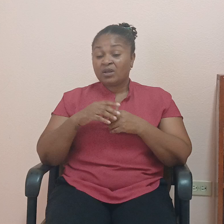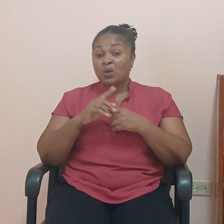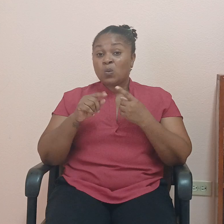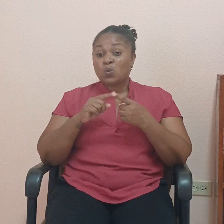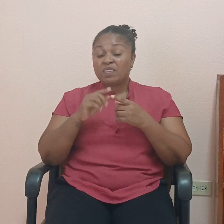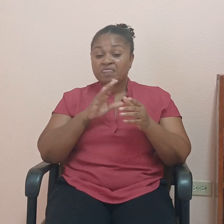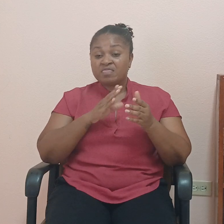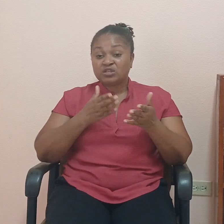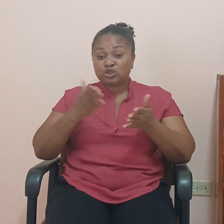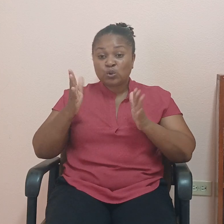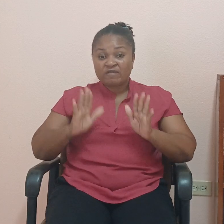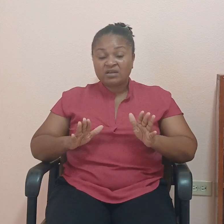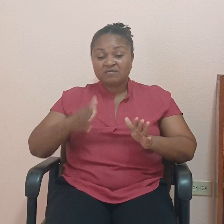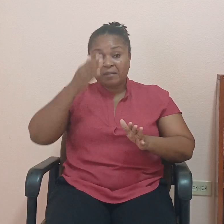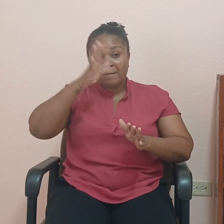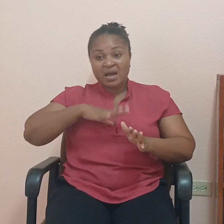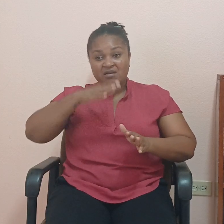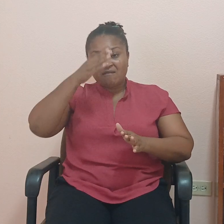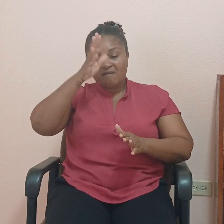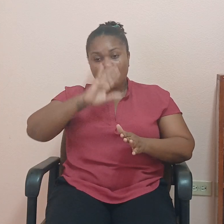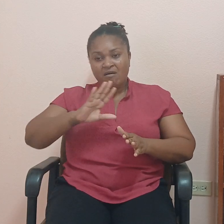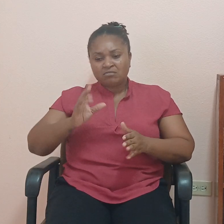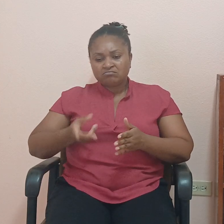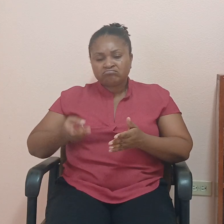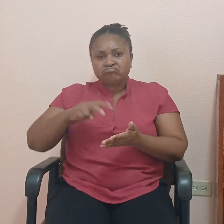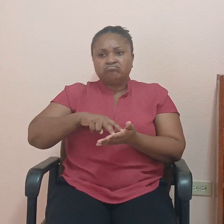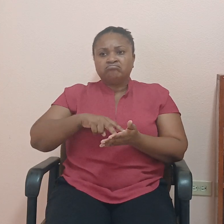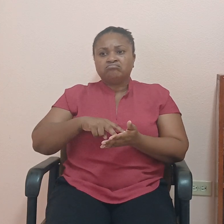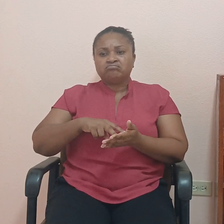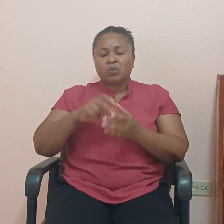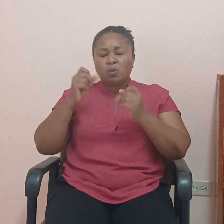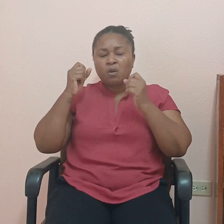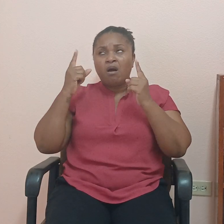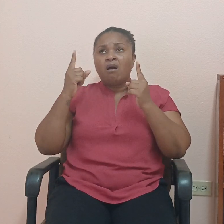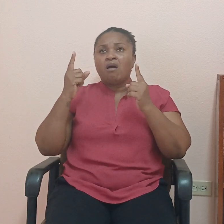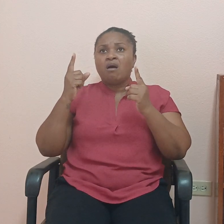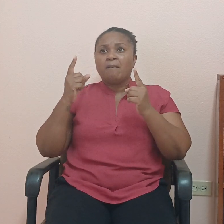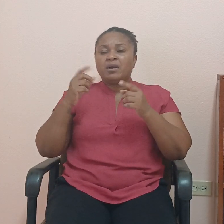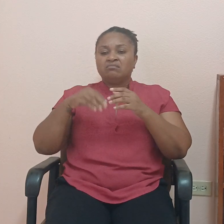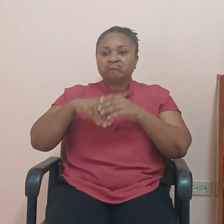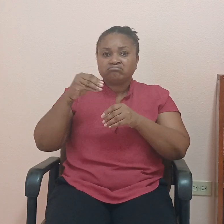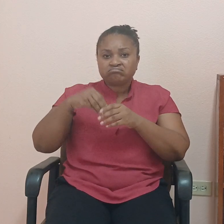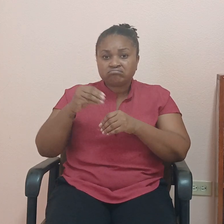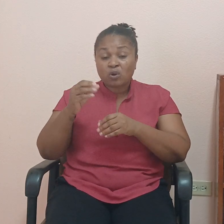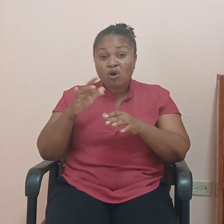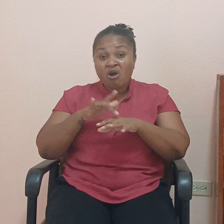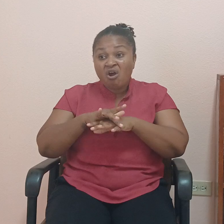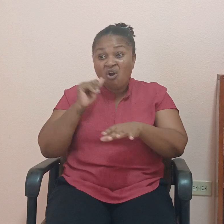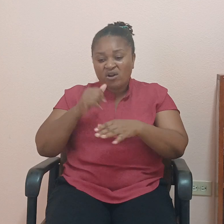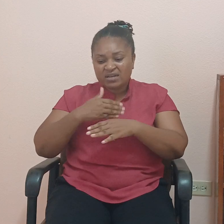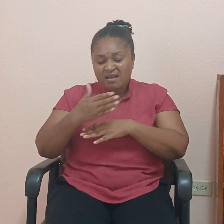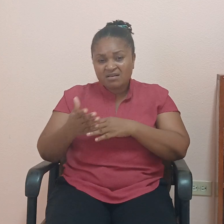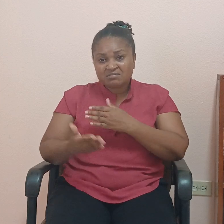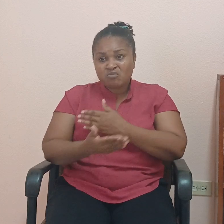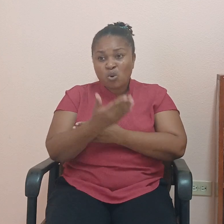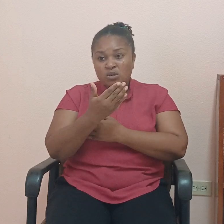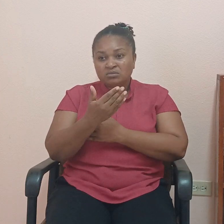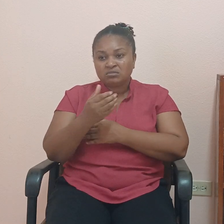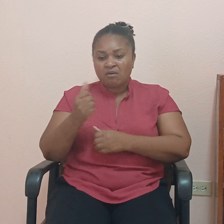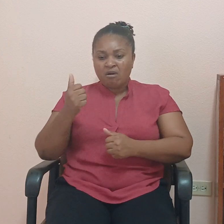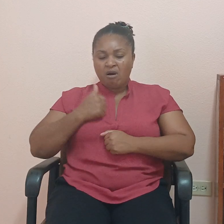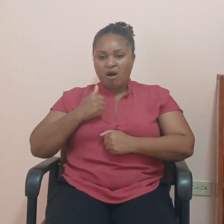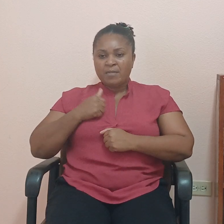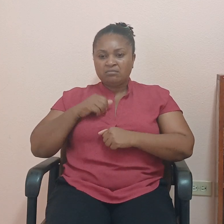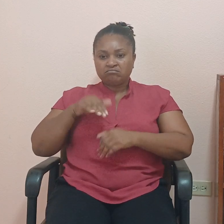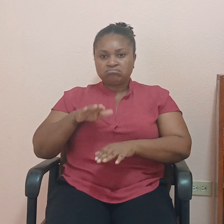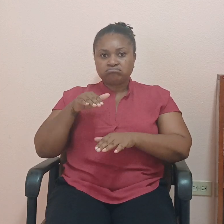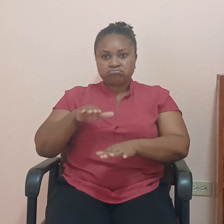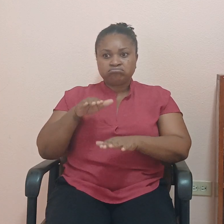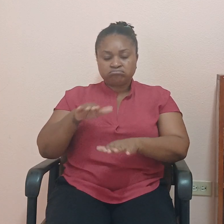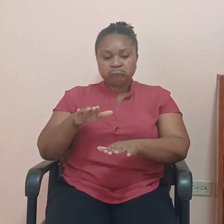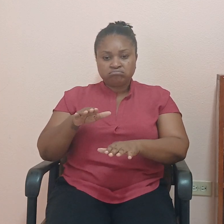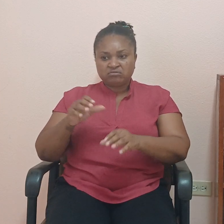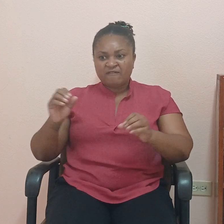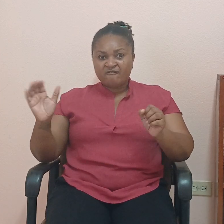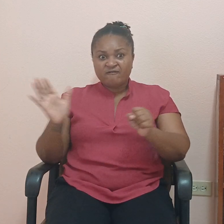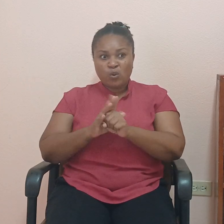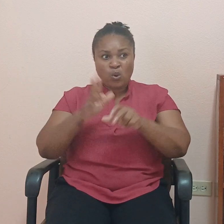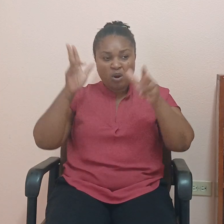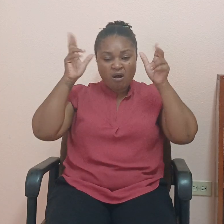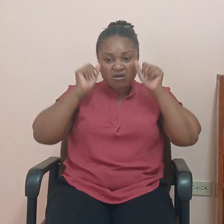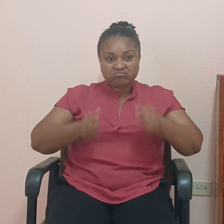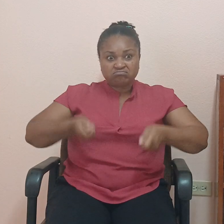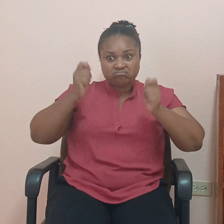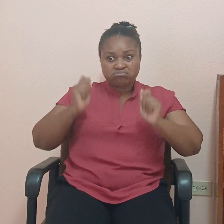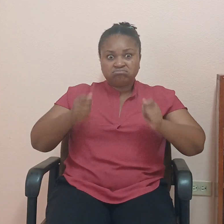up and went out early the next morning, an army with horses and chariots had surrounded the city.